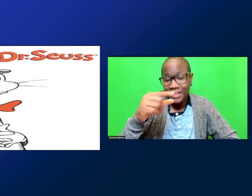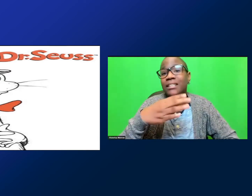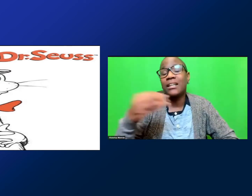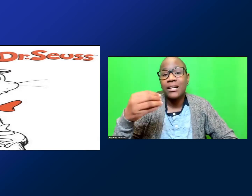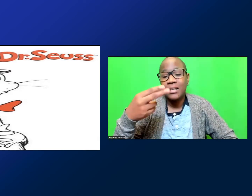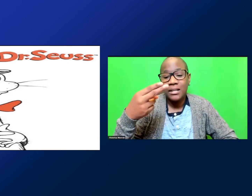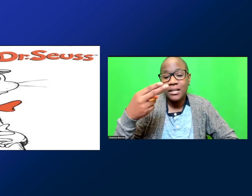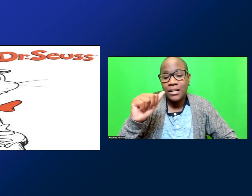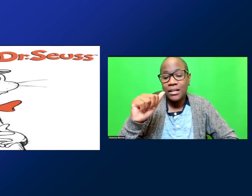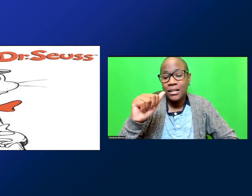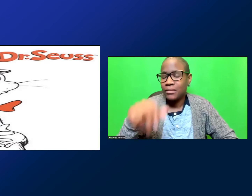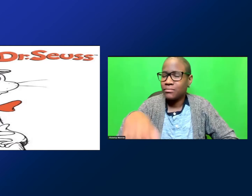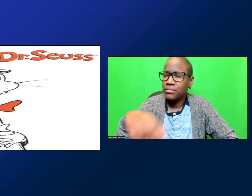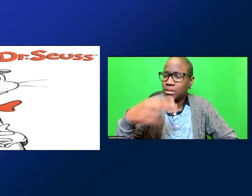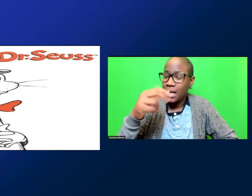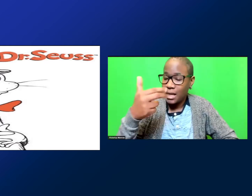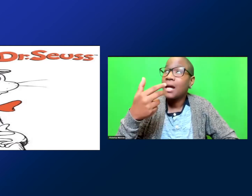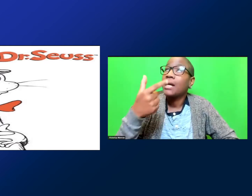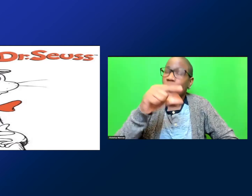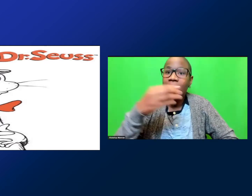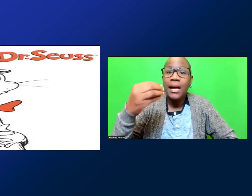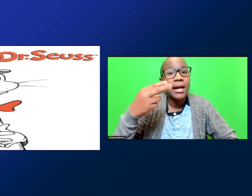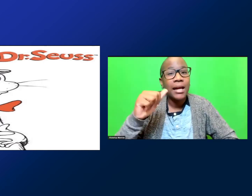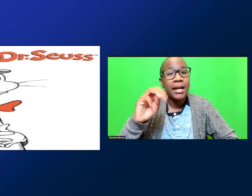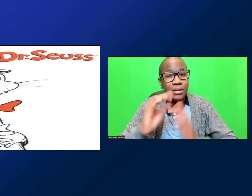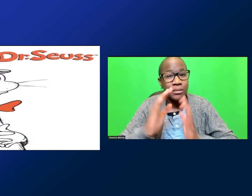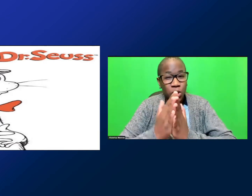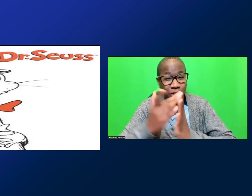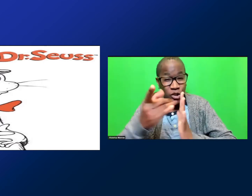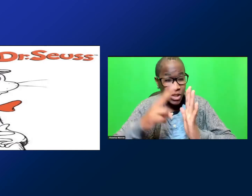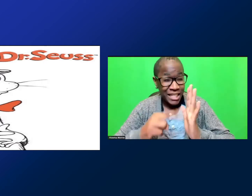is really used to oppress others and use to make fun of others that has been done with his work